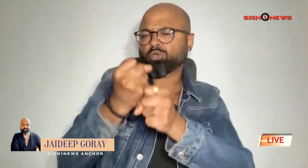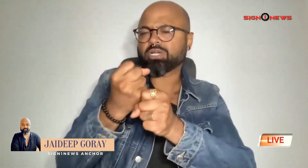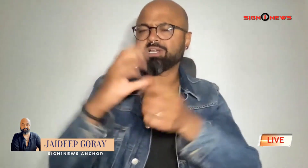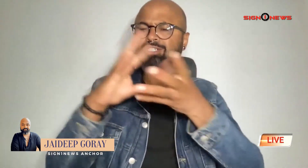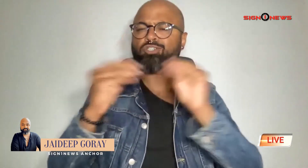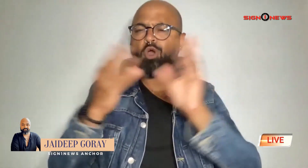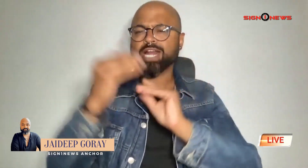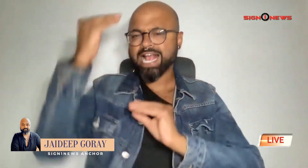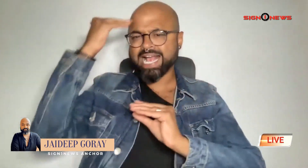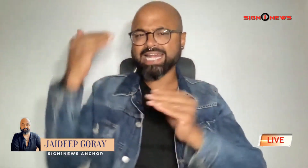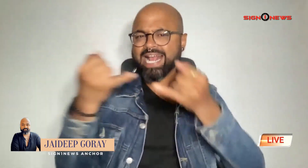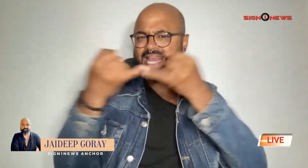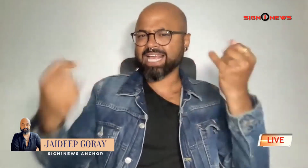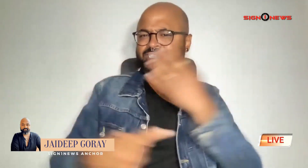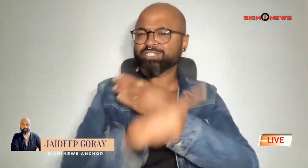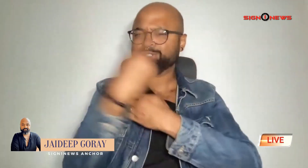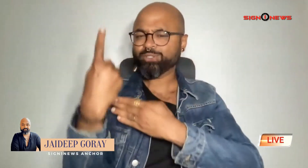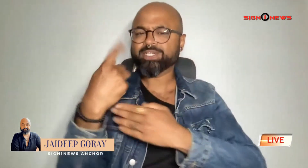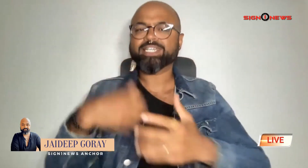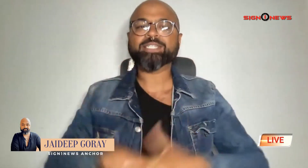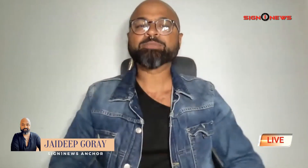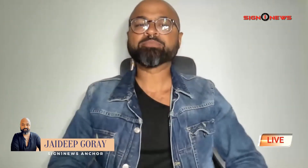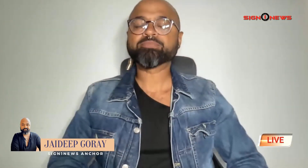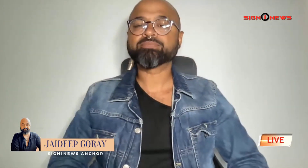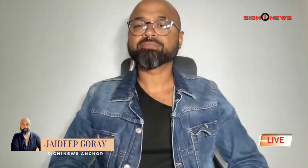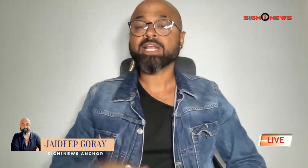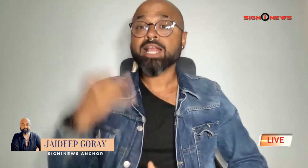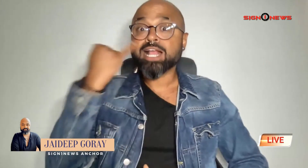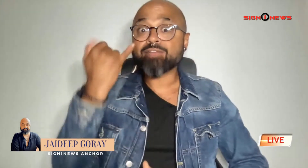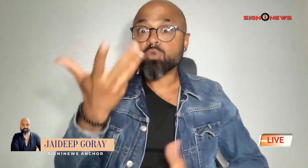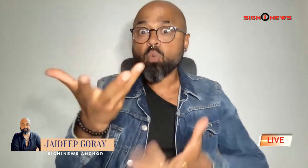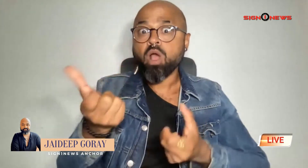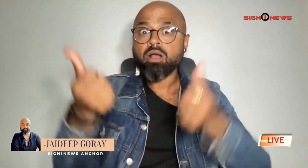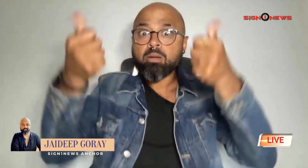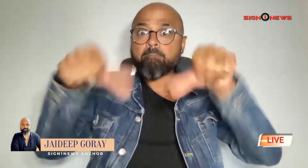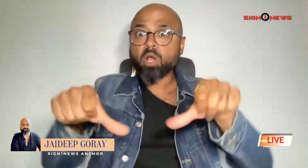stories making headlines today if you post an interesting comment about this update we